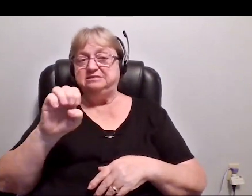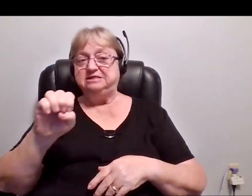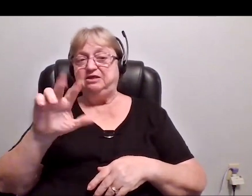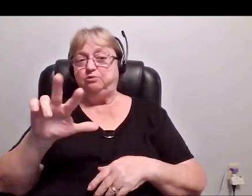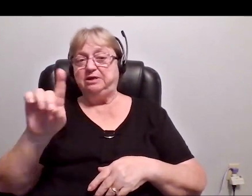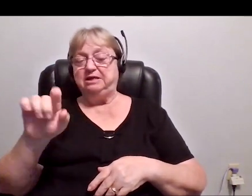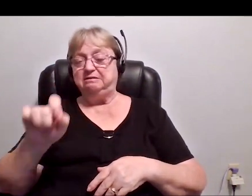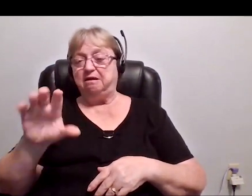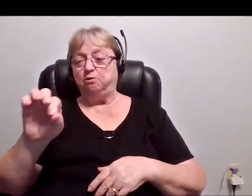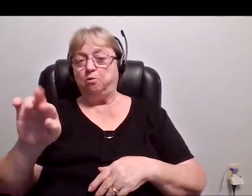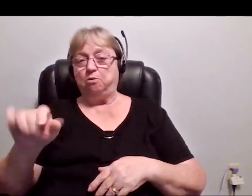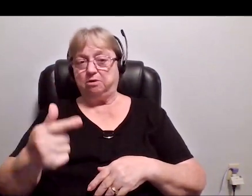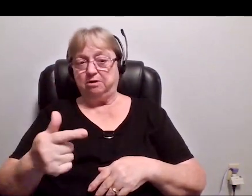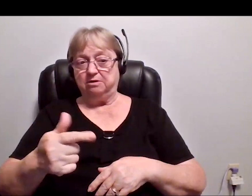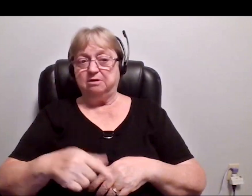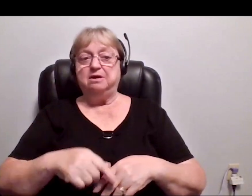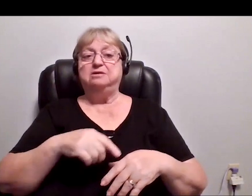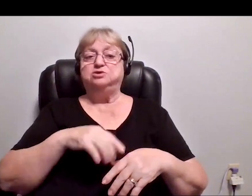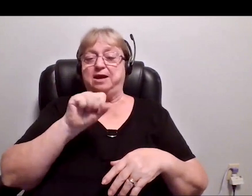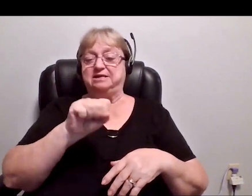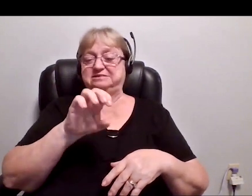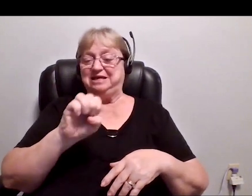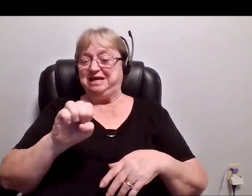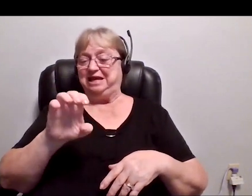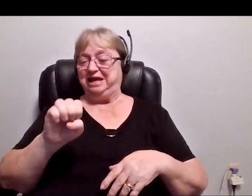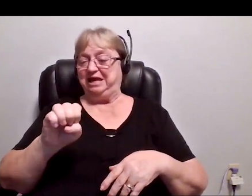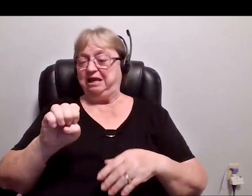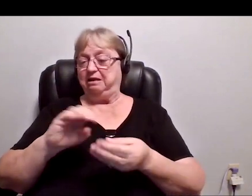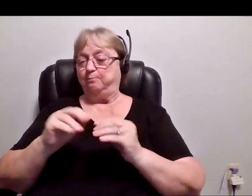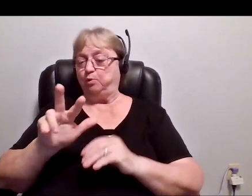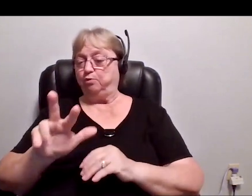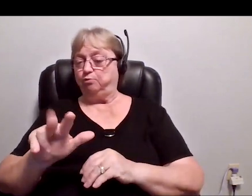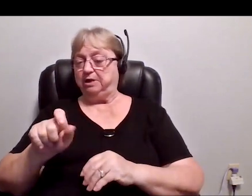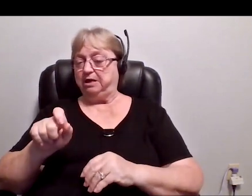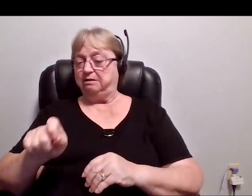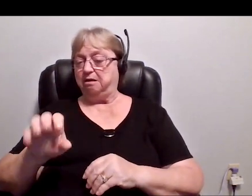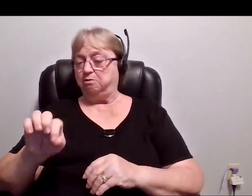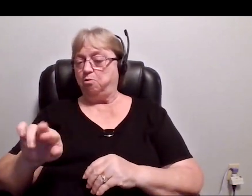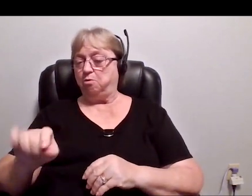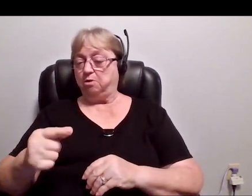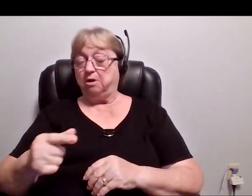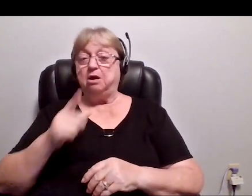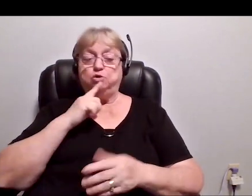S-E-E, 3d.org. Here you can place requests for models.